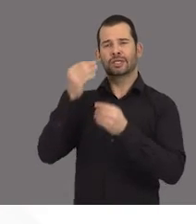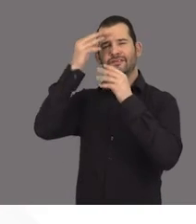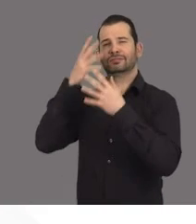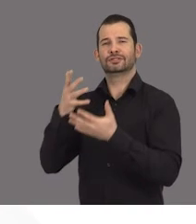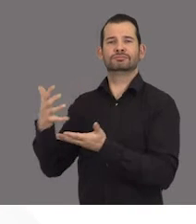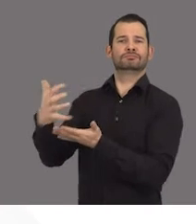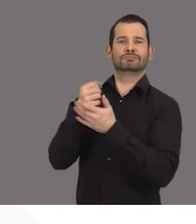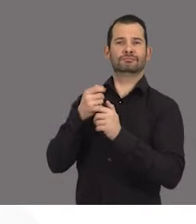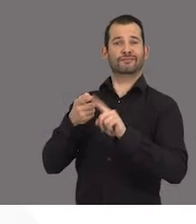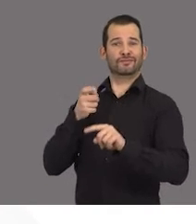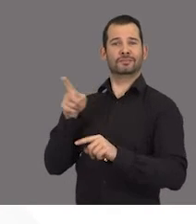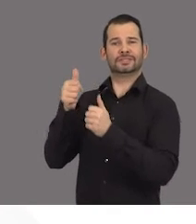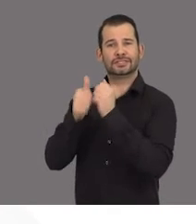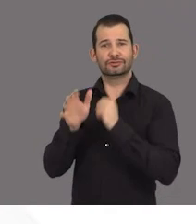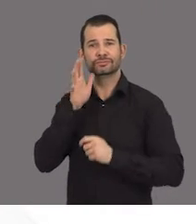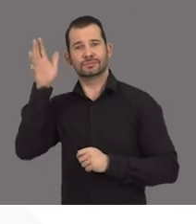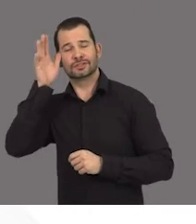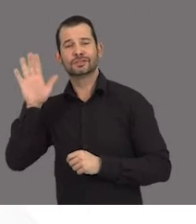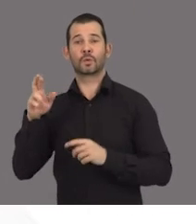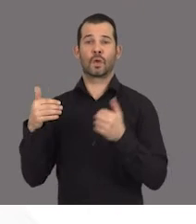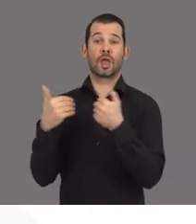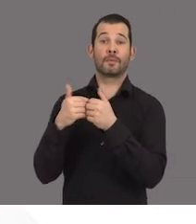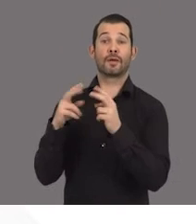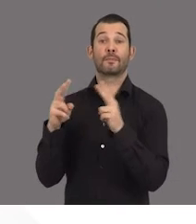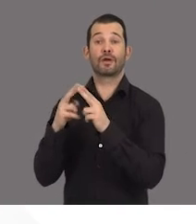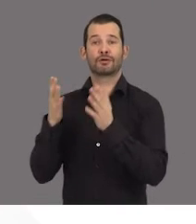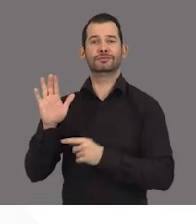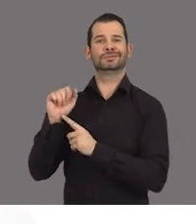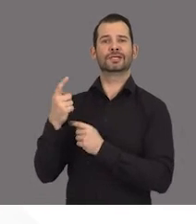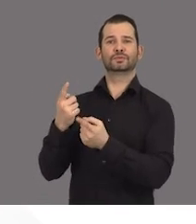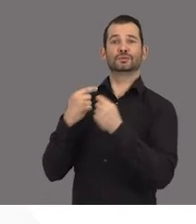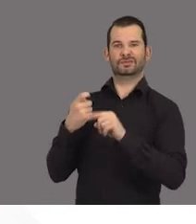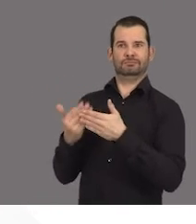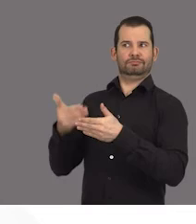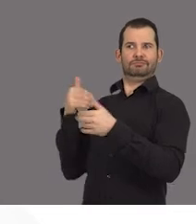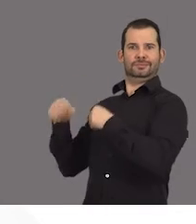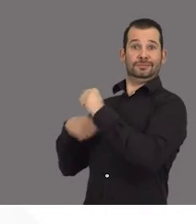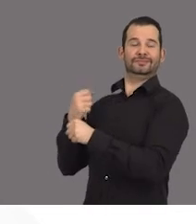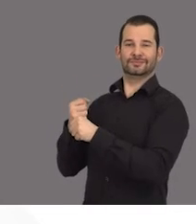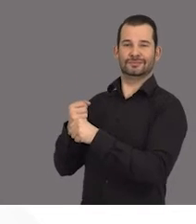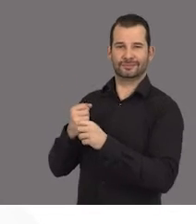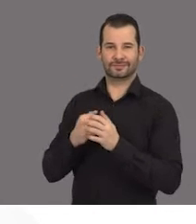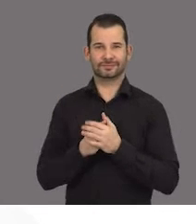each parent’s or common-law partner’s tax return from the year before.